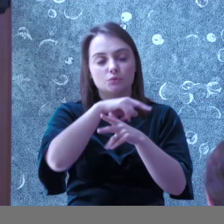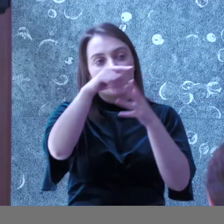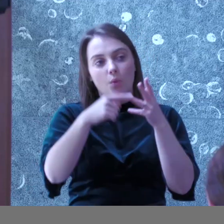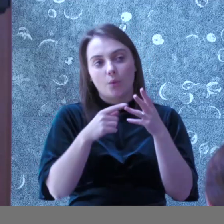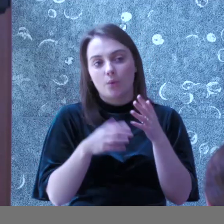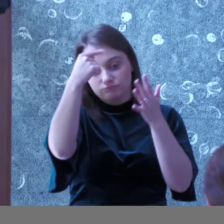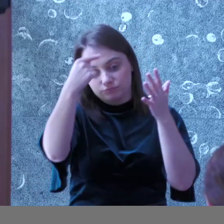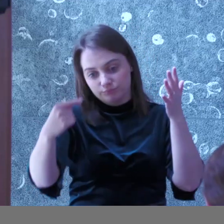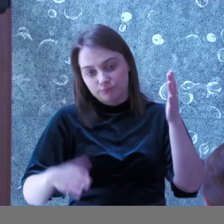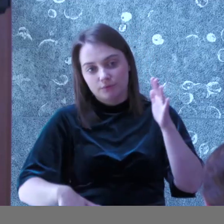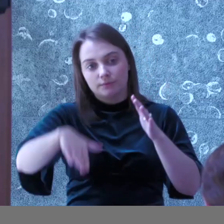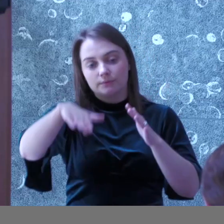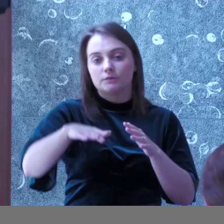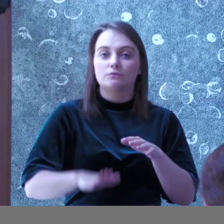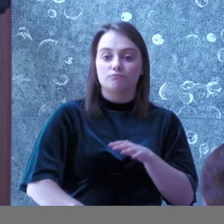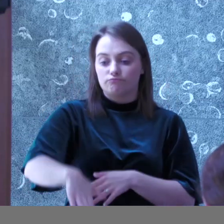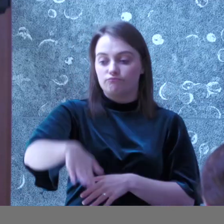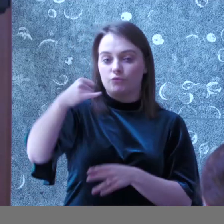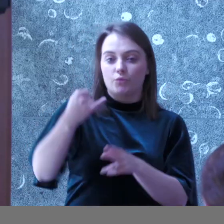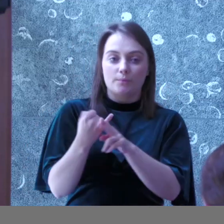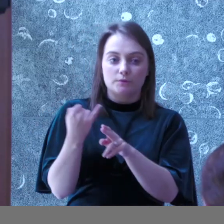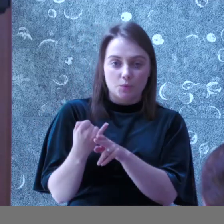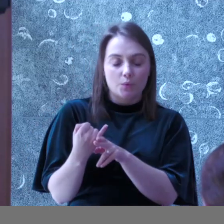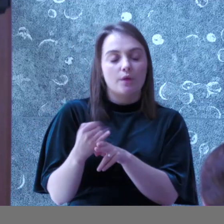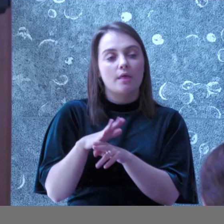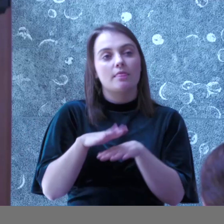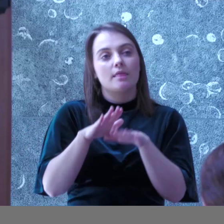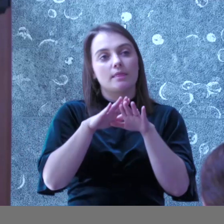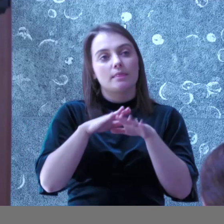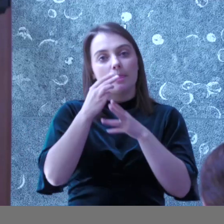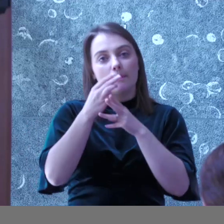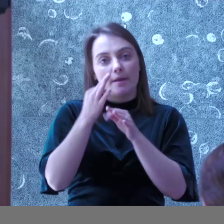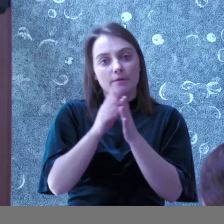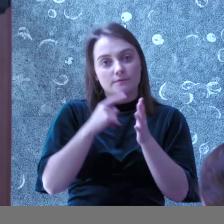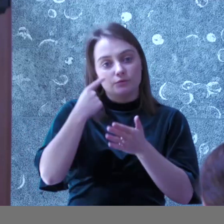that child starts school and the parents have to decide do we go back to work, do we stay at